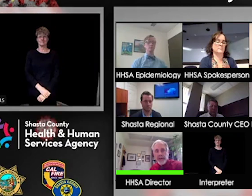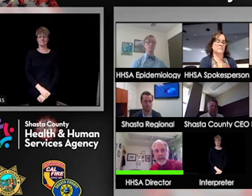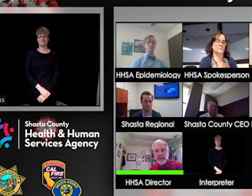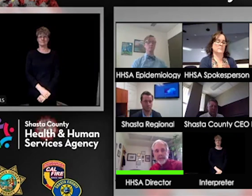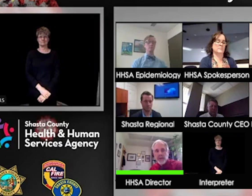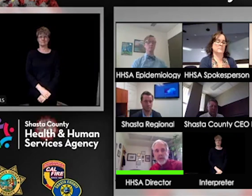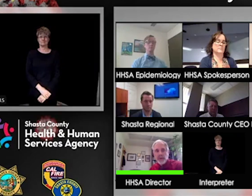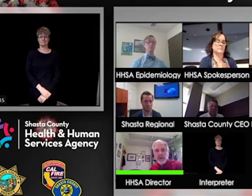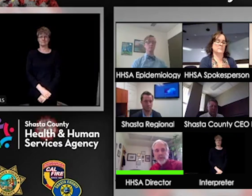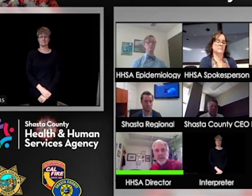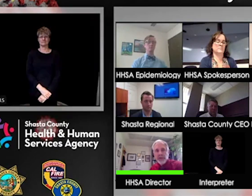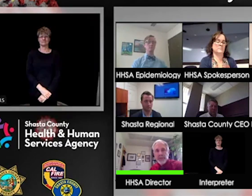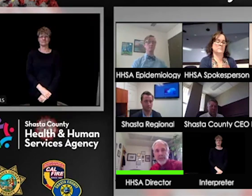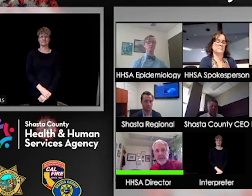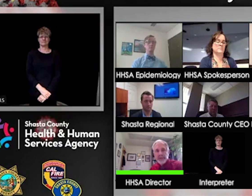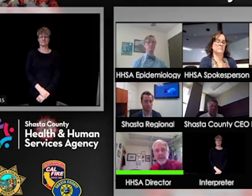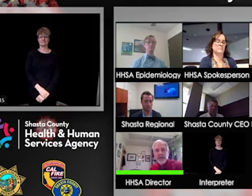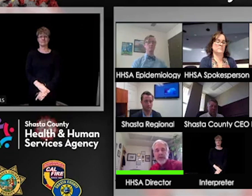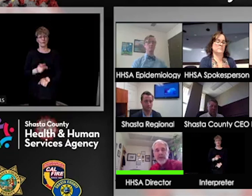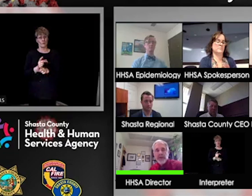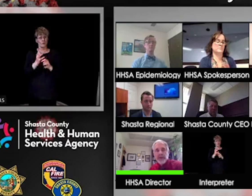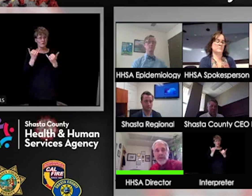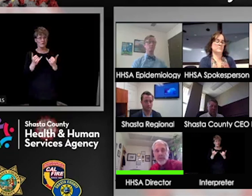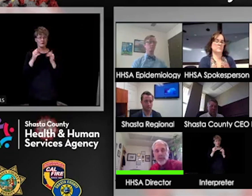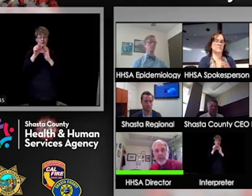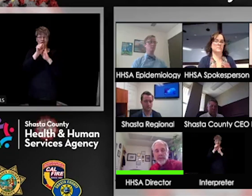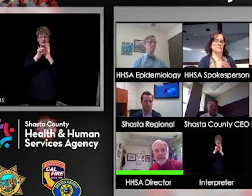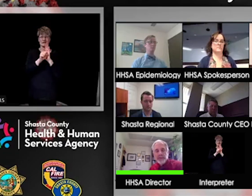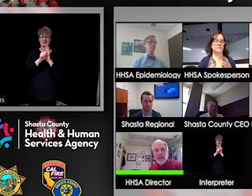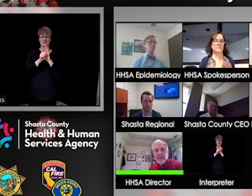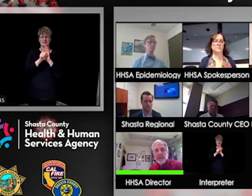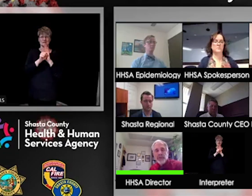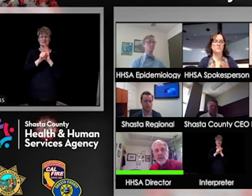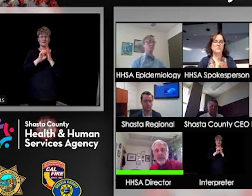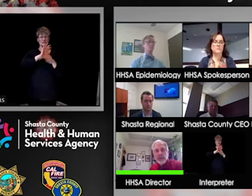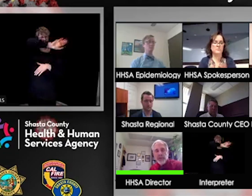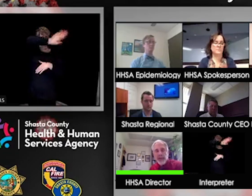working on it right now, as to where we go from here, because if we stop doing what we're